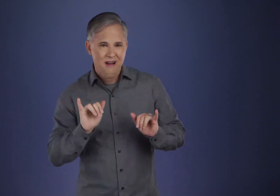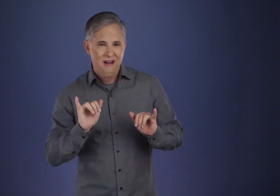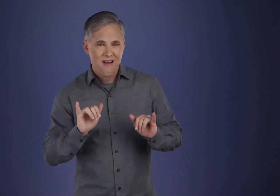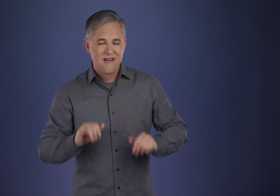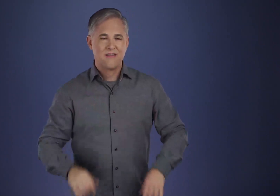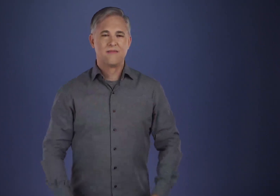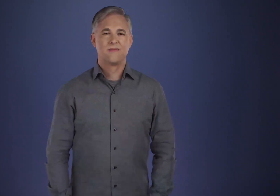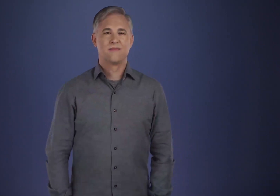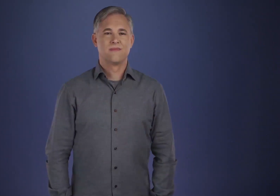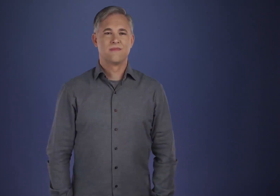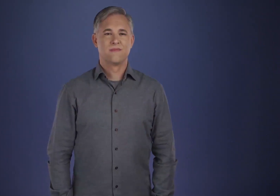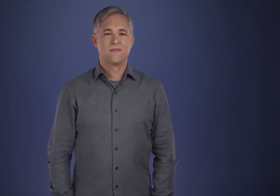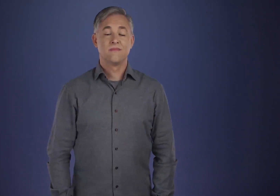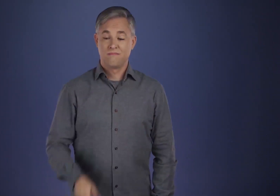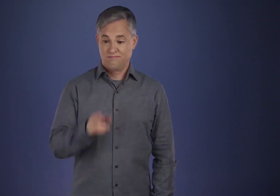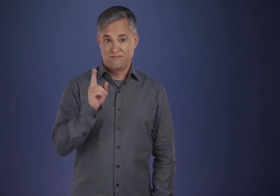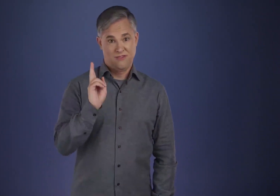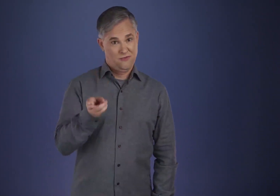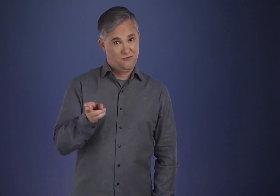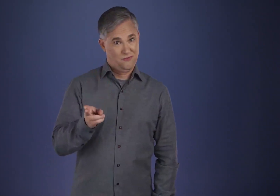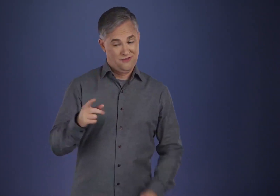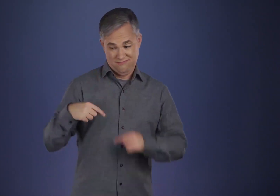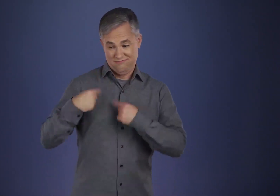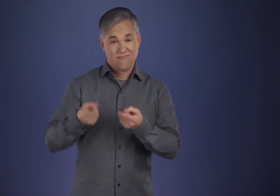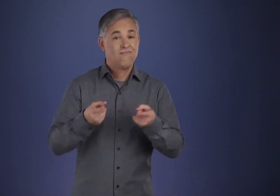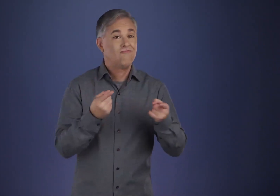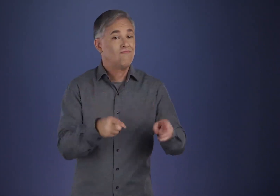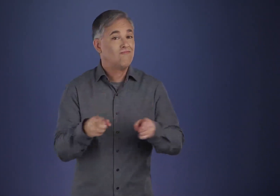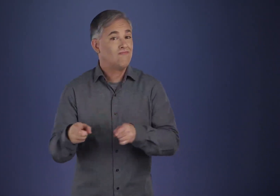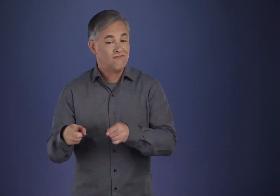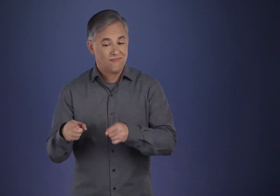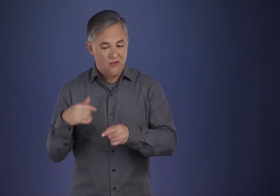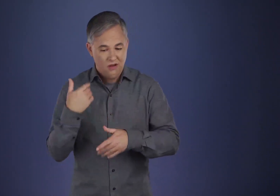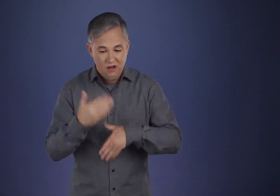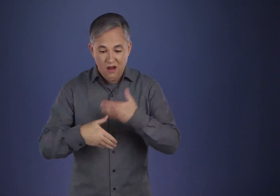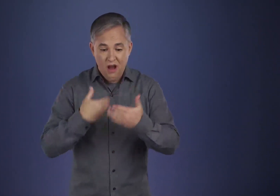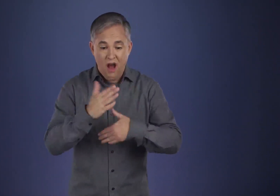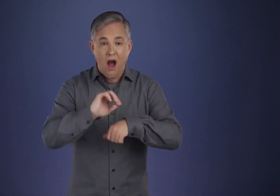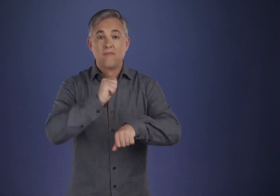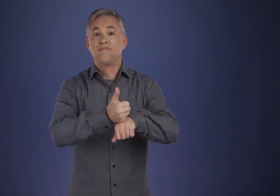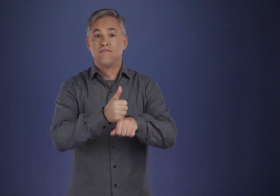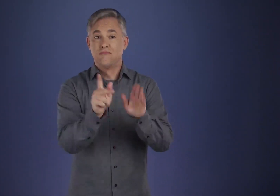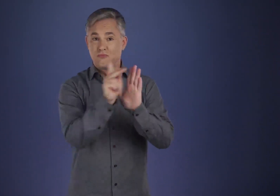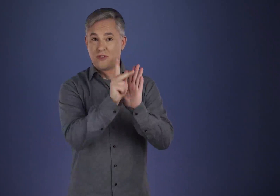and soon have the solid facts. What are these facts of A.A. life which brought us